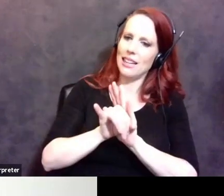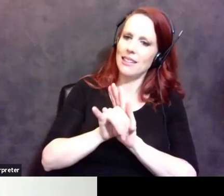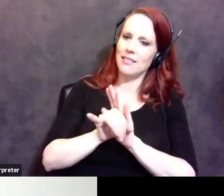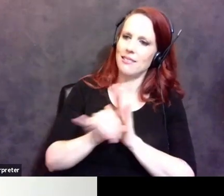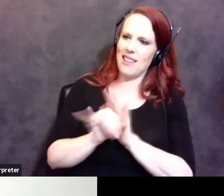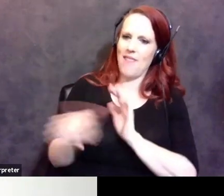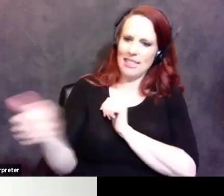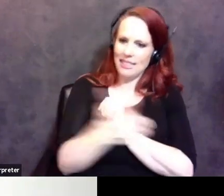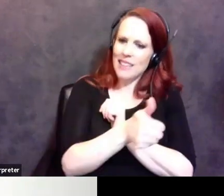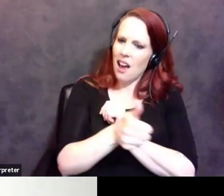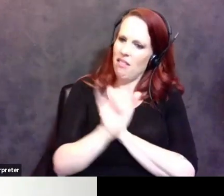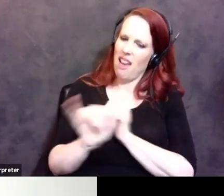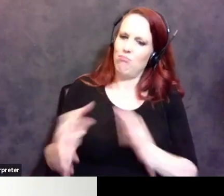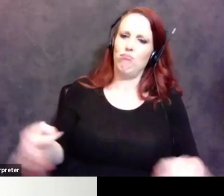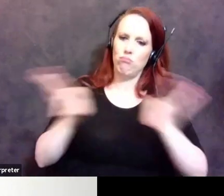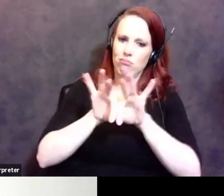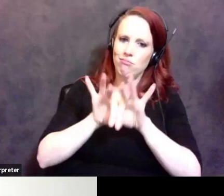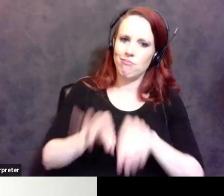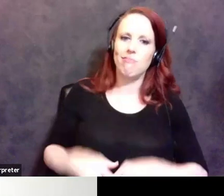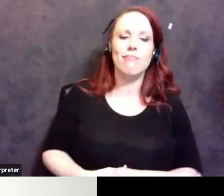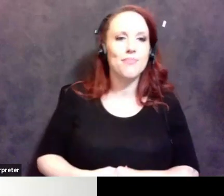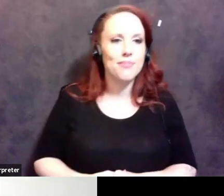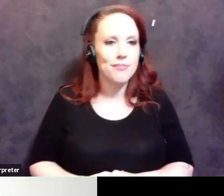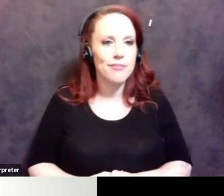is key. And honestly, that's one of the